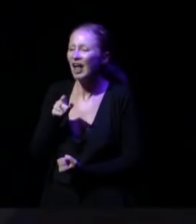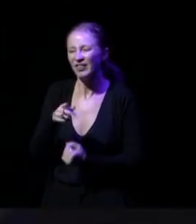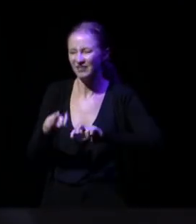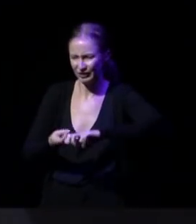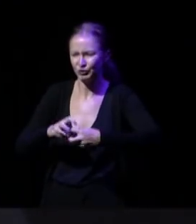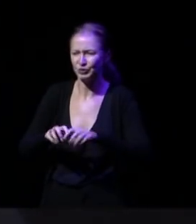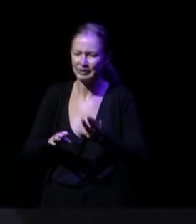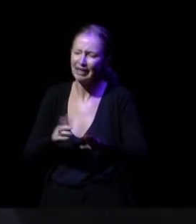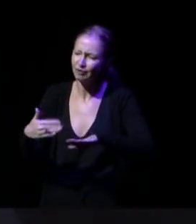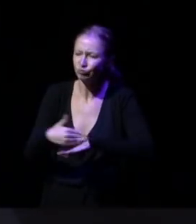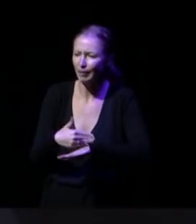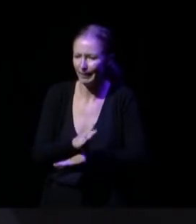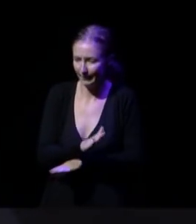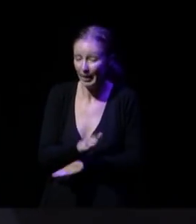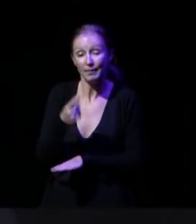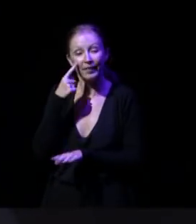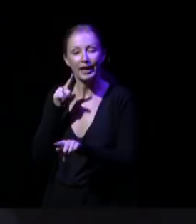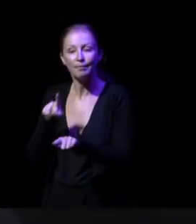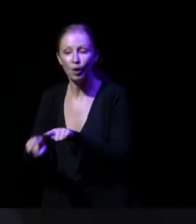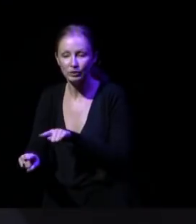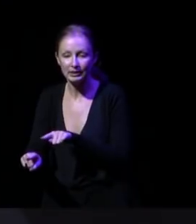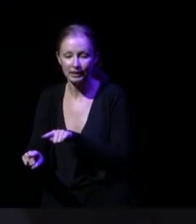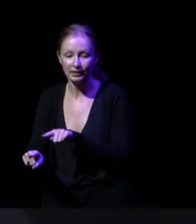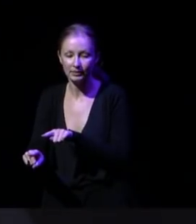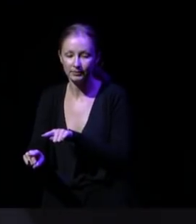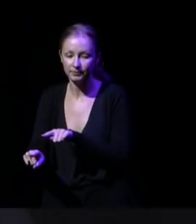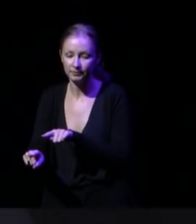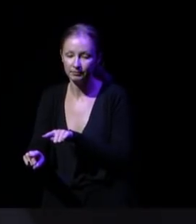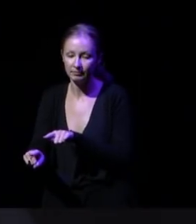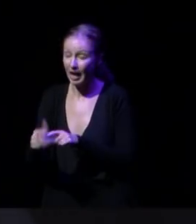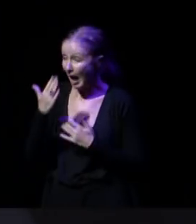Okay? But for the most part, you know, I don't know many mothers,